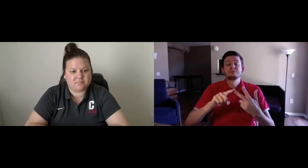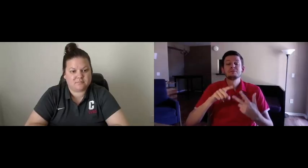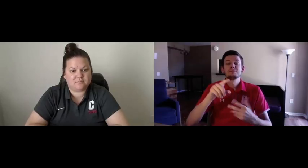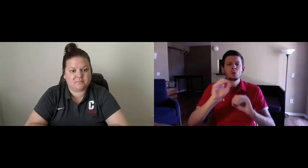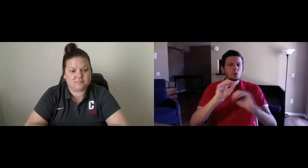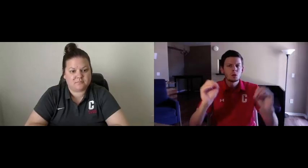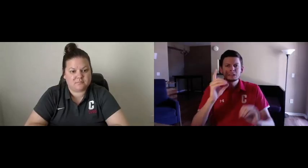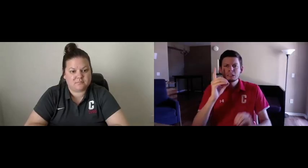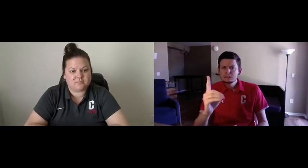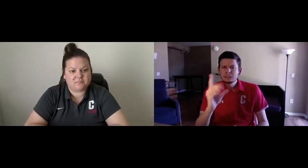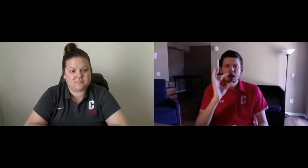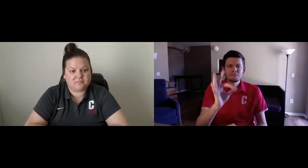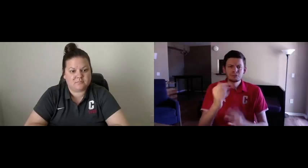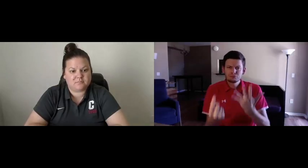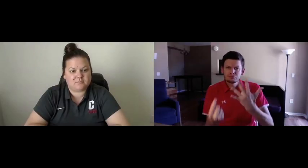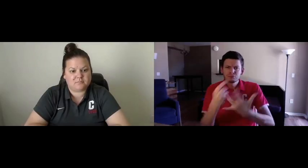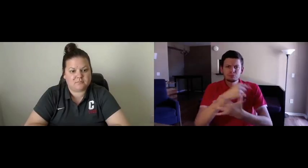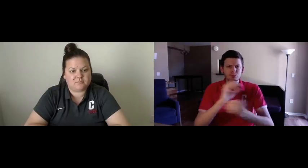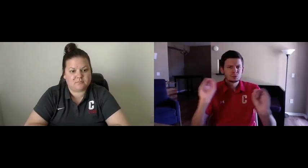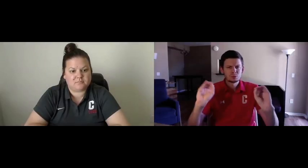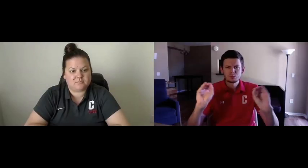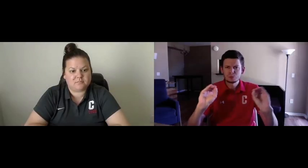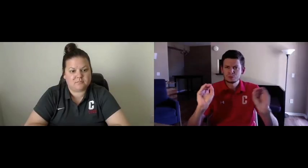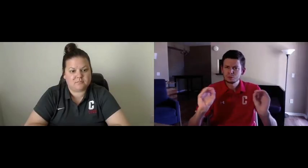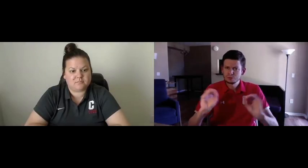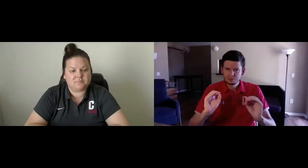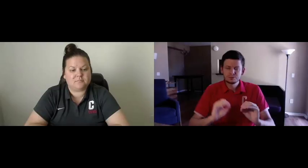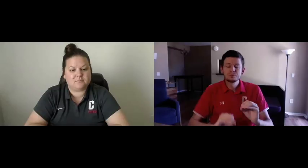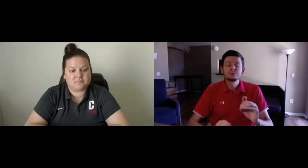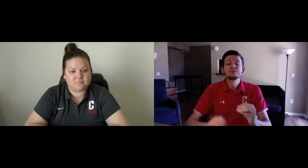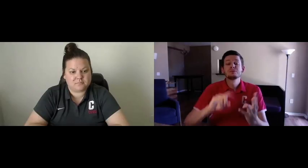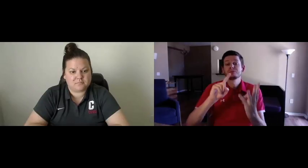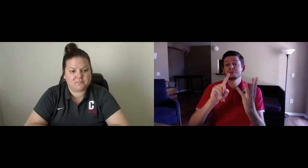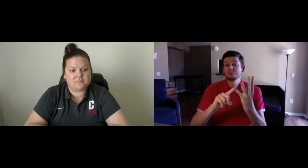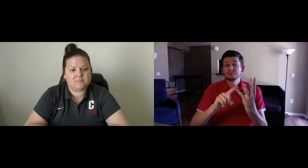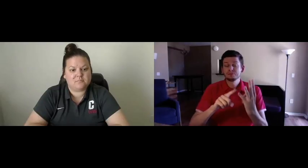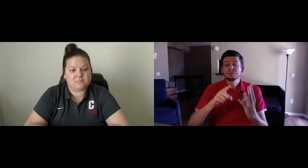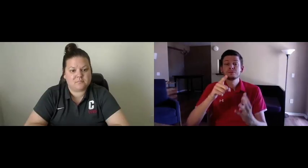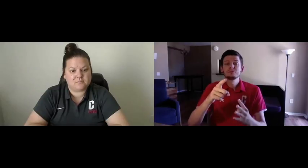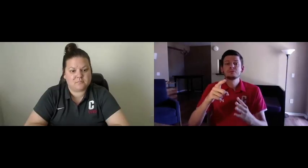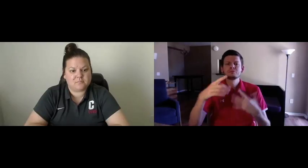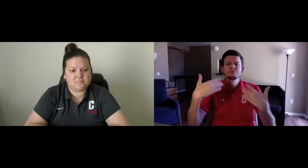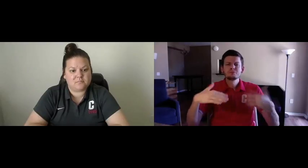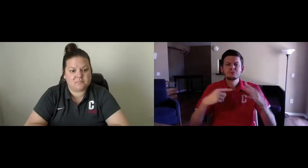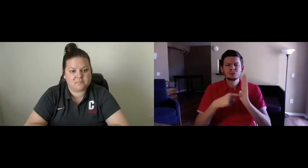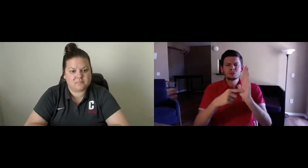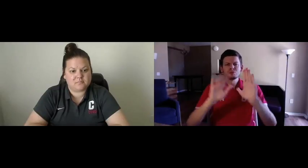They must not have received a D or F anytime during their